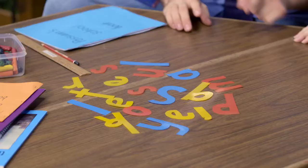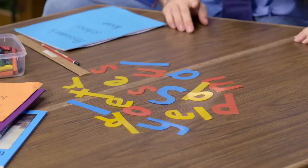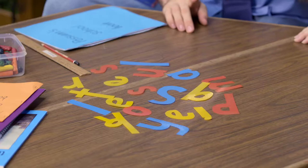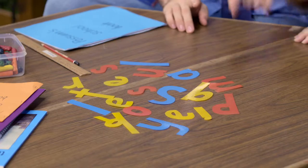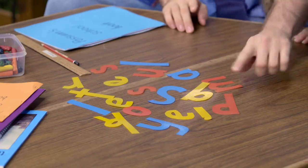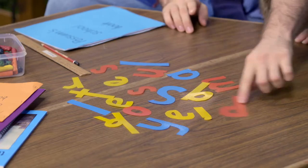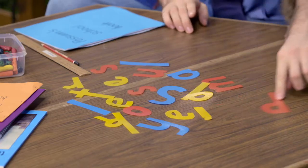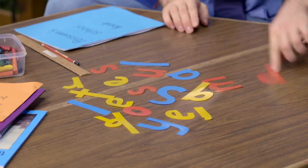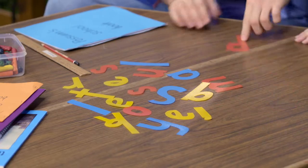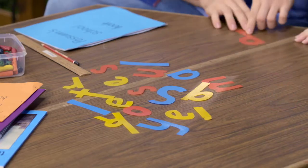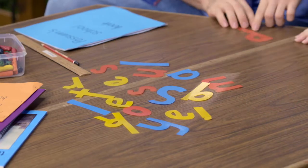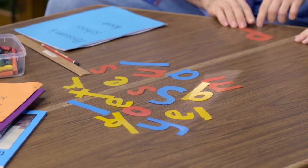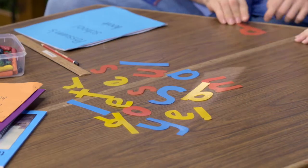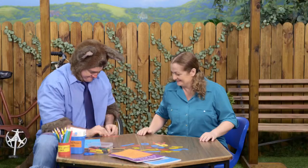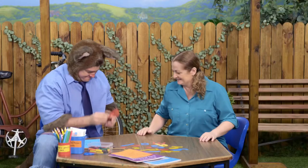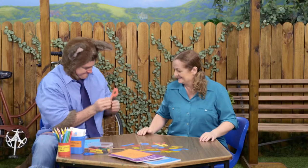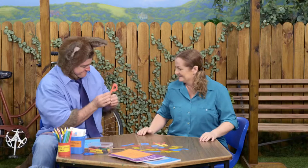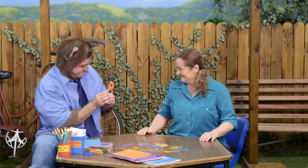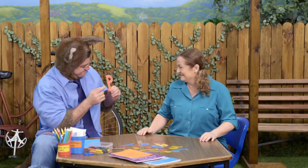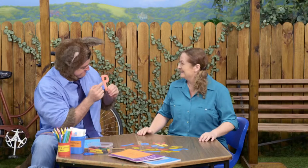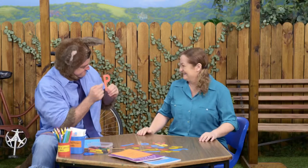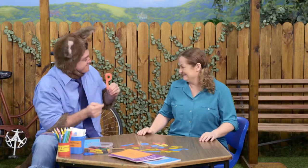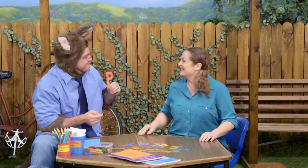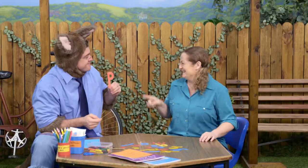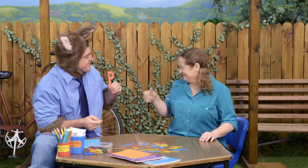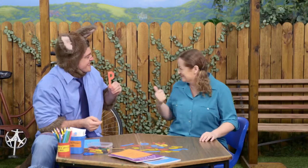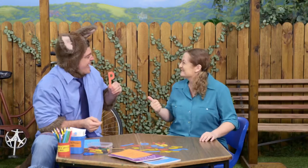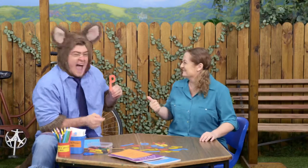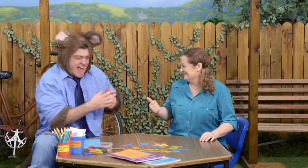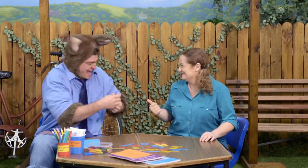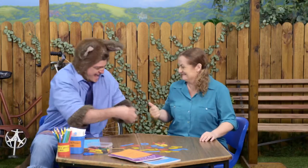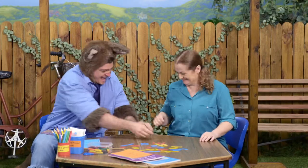Oh, this one. There. Ah, yes.